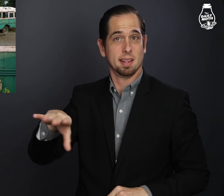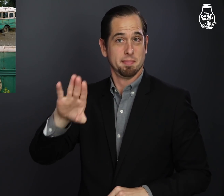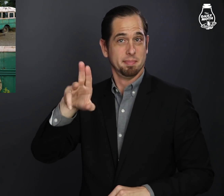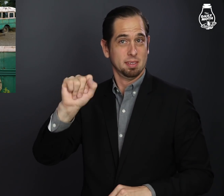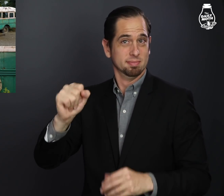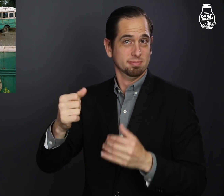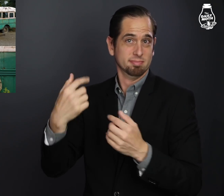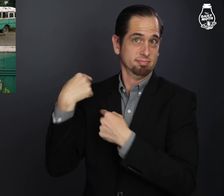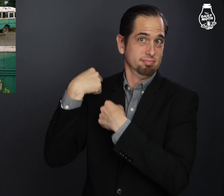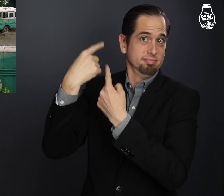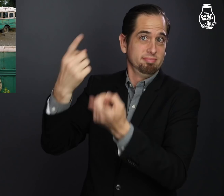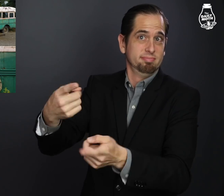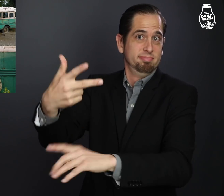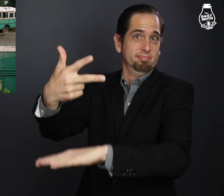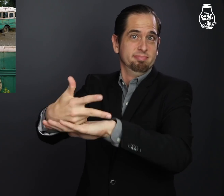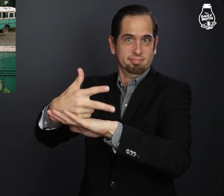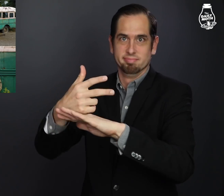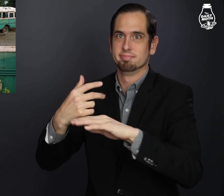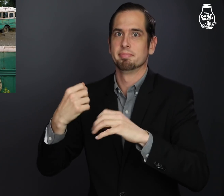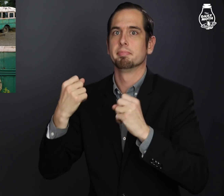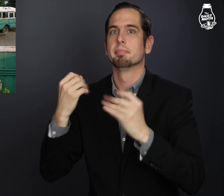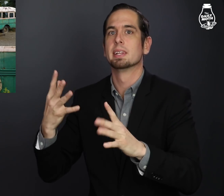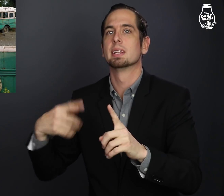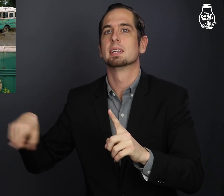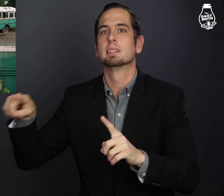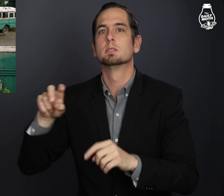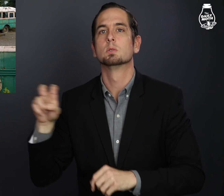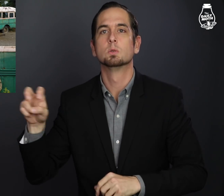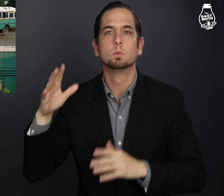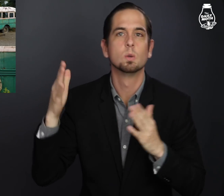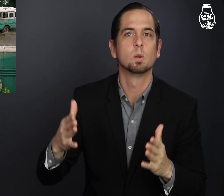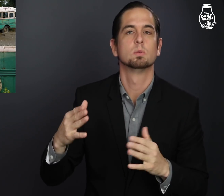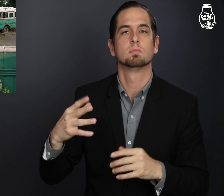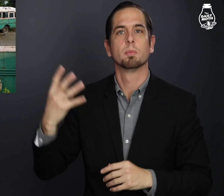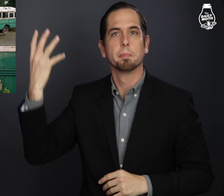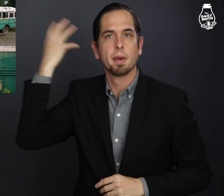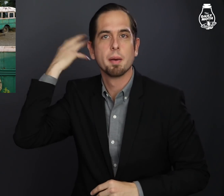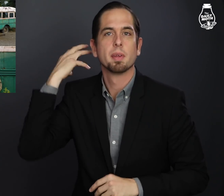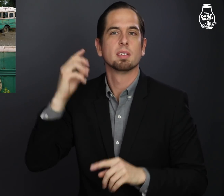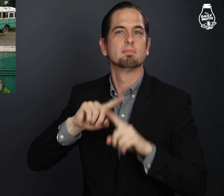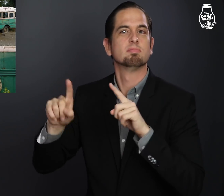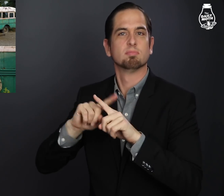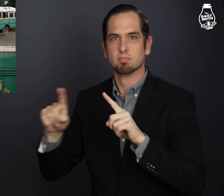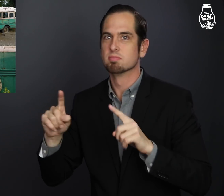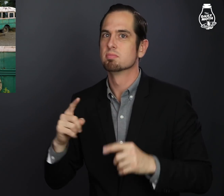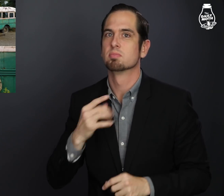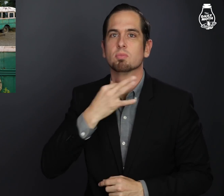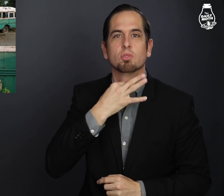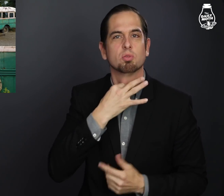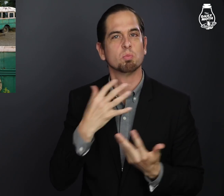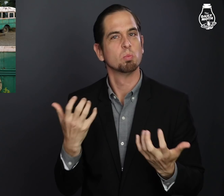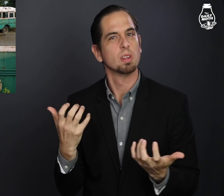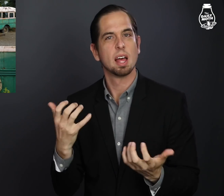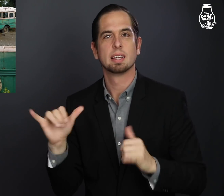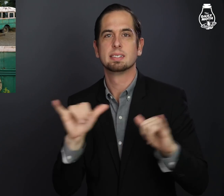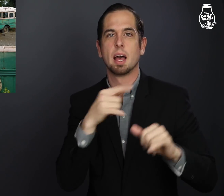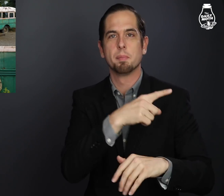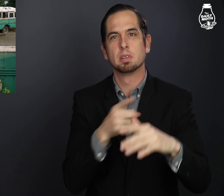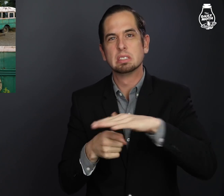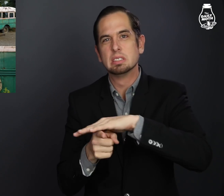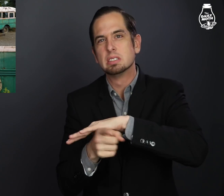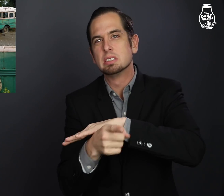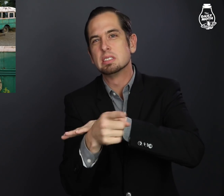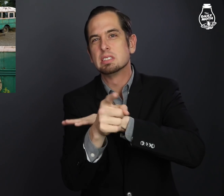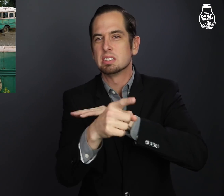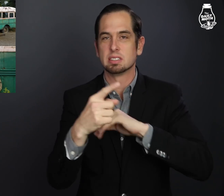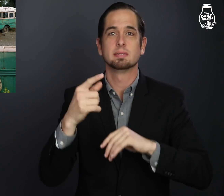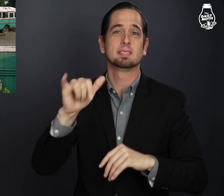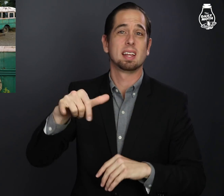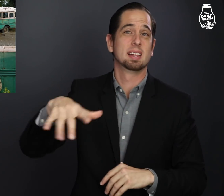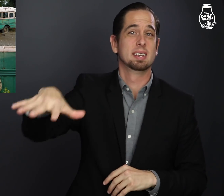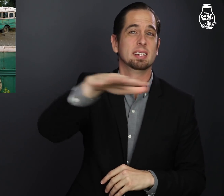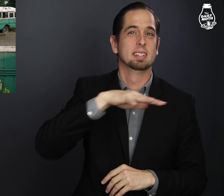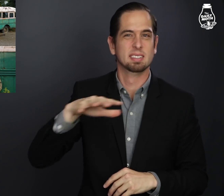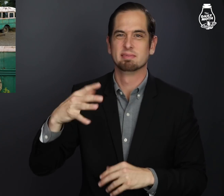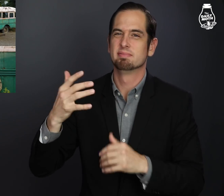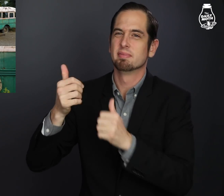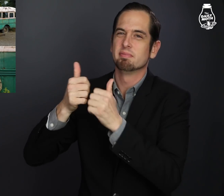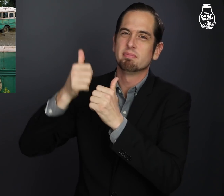The bus has attracted tourists to try and venture into